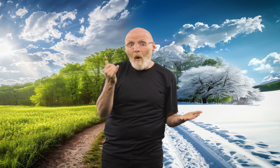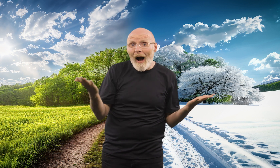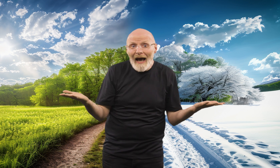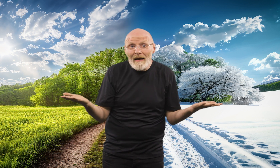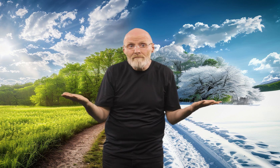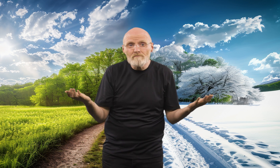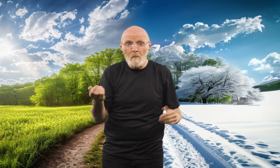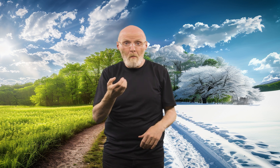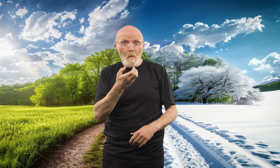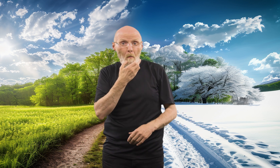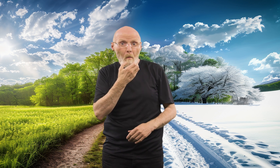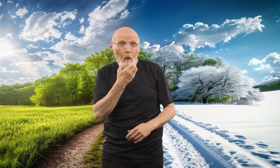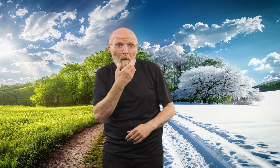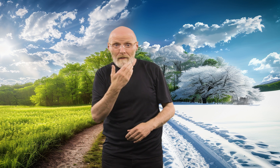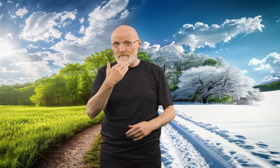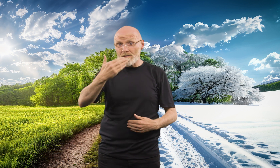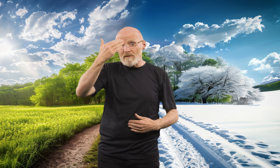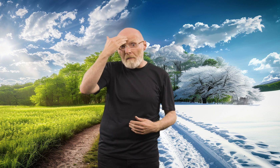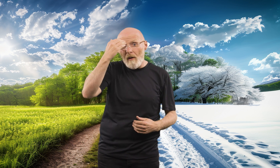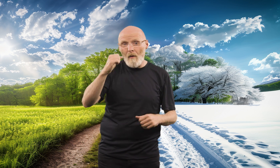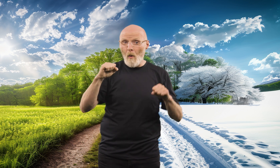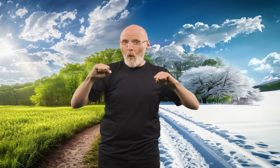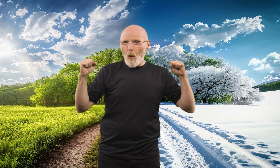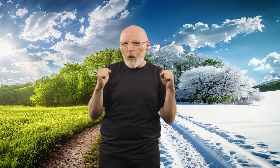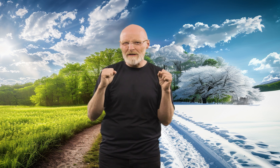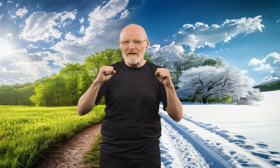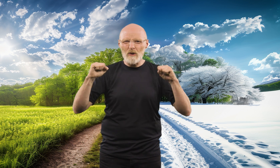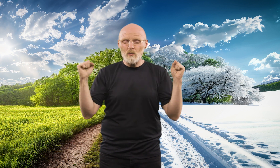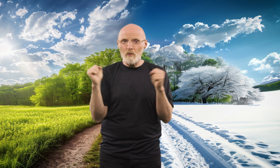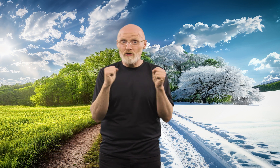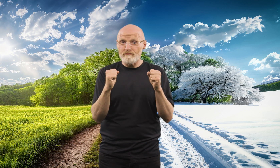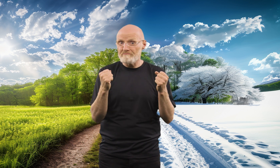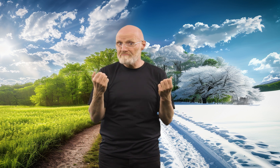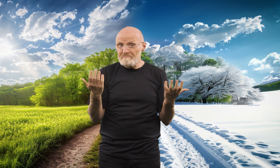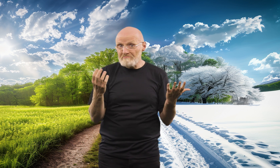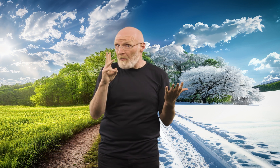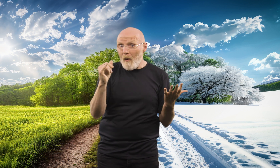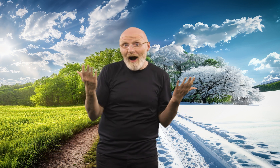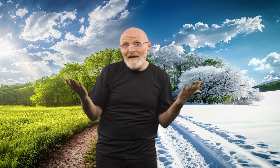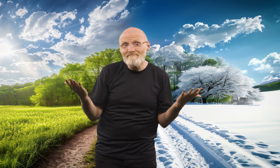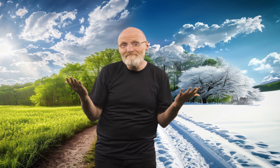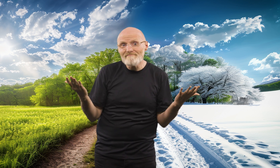Ever wondered why it's warmer in the summer and colder in the winter? Why is that?